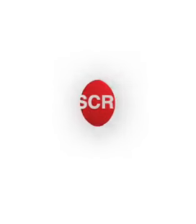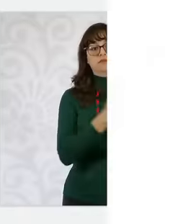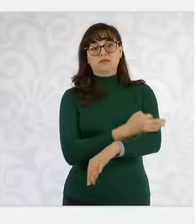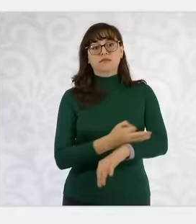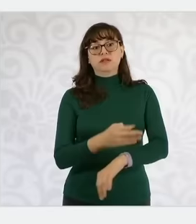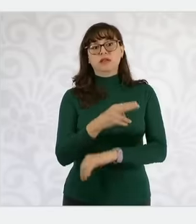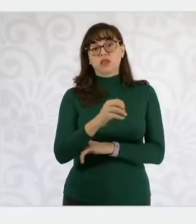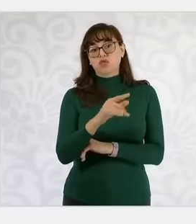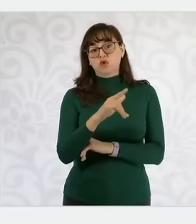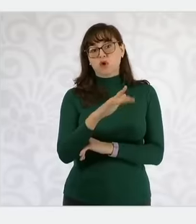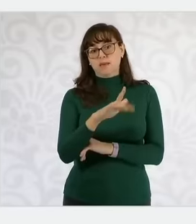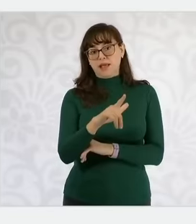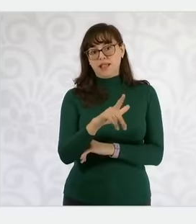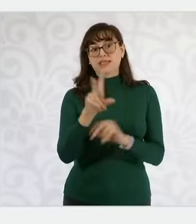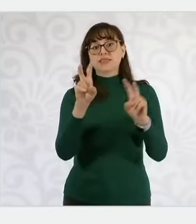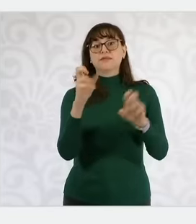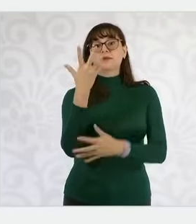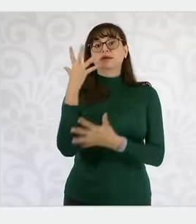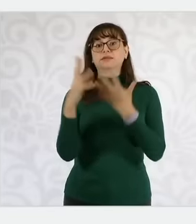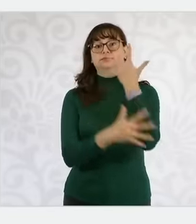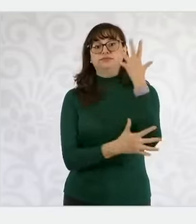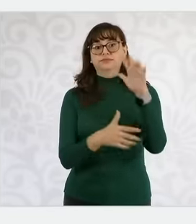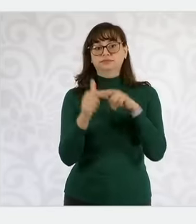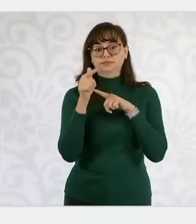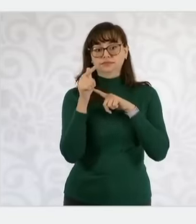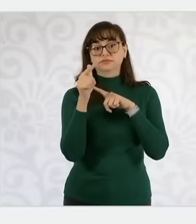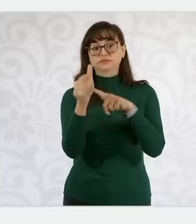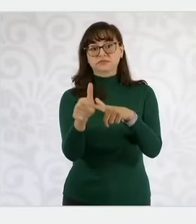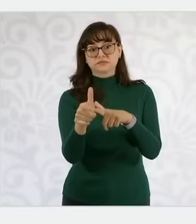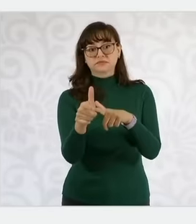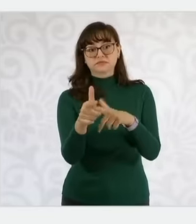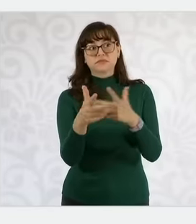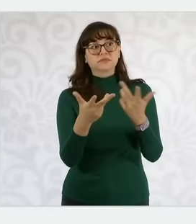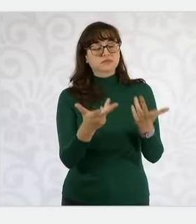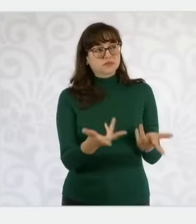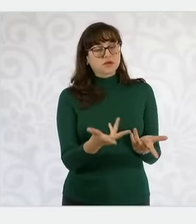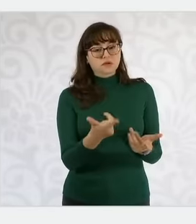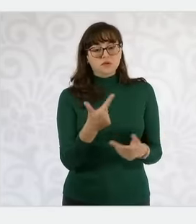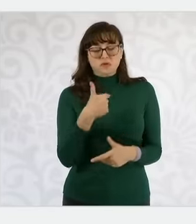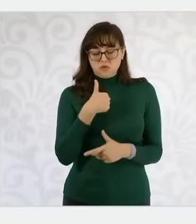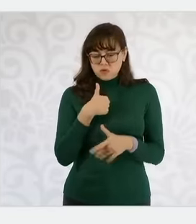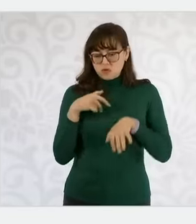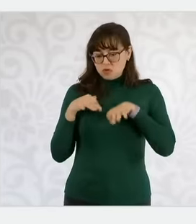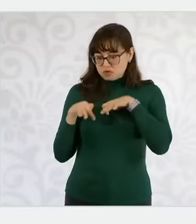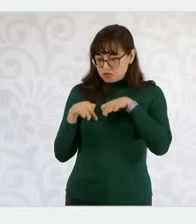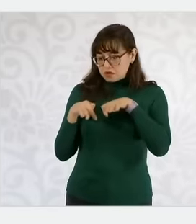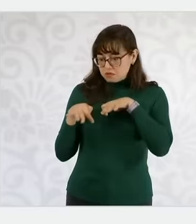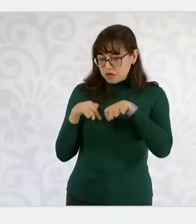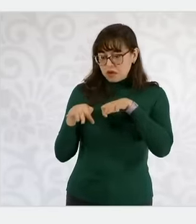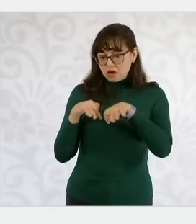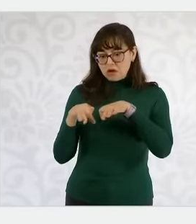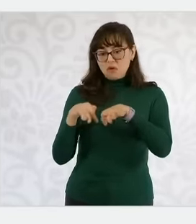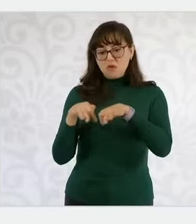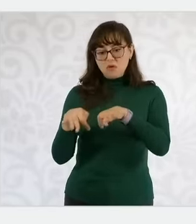to sustainability and has to do with the academic work and the work as a